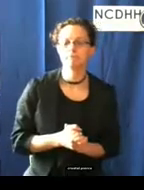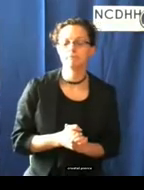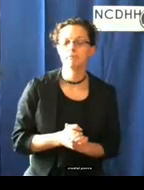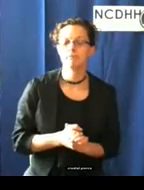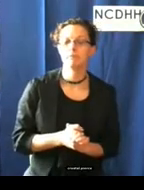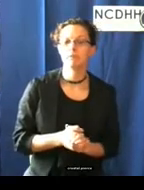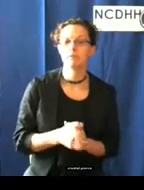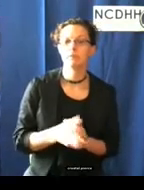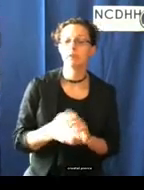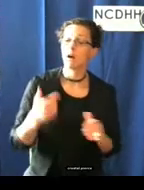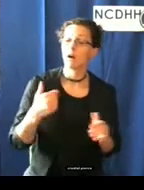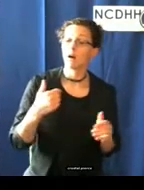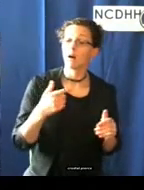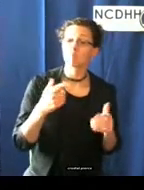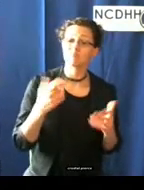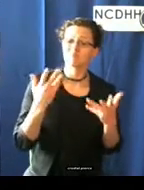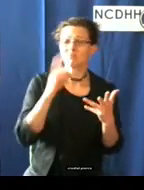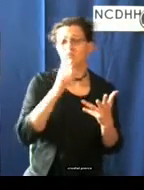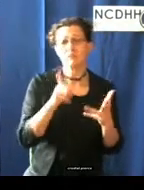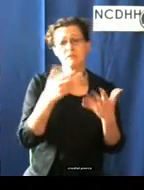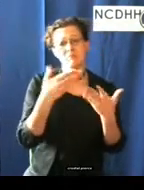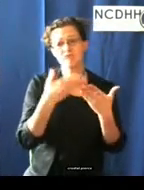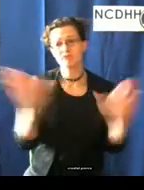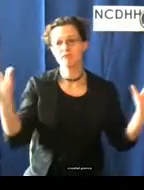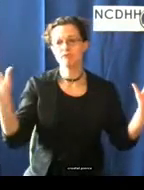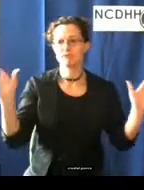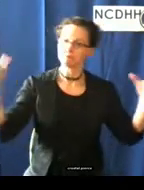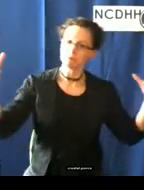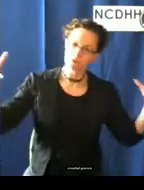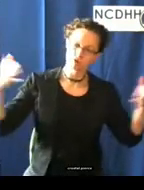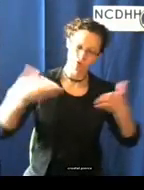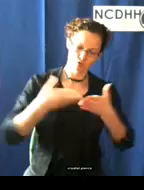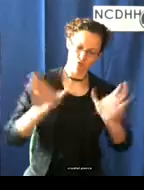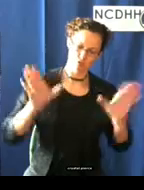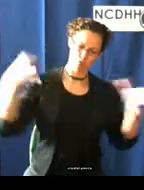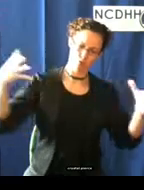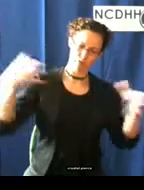OF OUR LEGAL SYSTEM IN THE WAYS THAT CERTAIN LAWS MAY APPLY